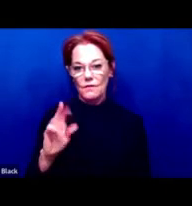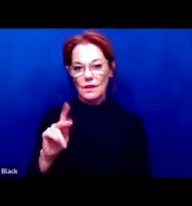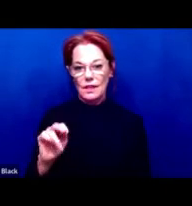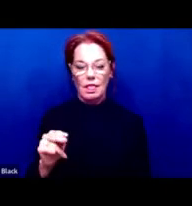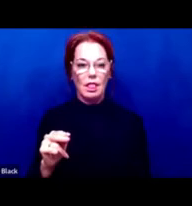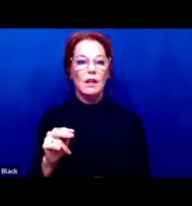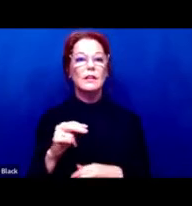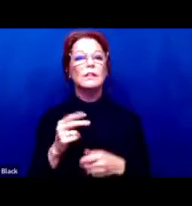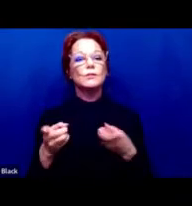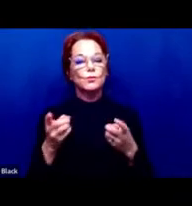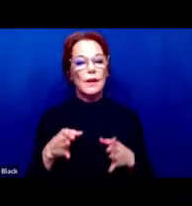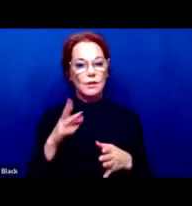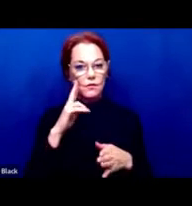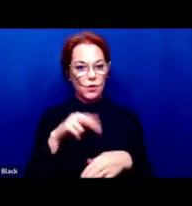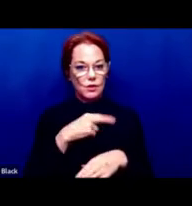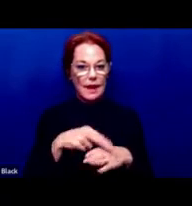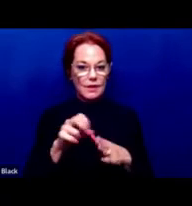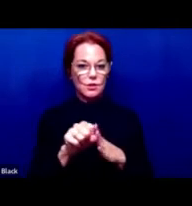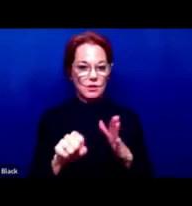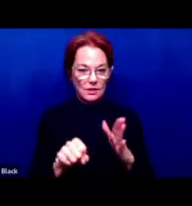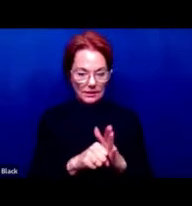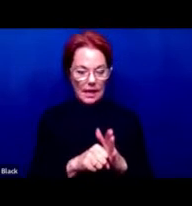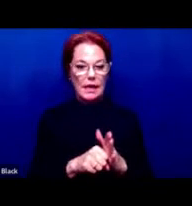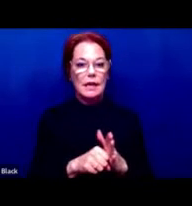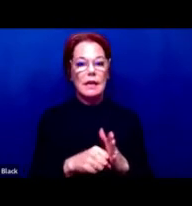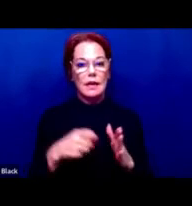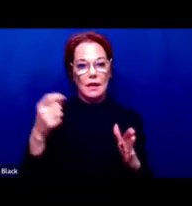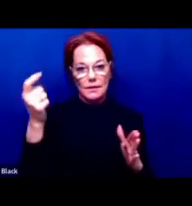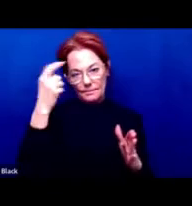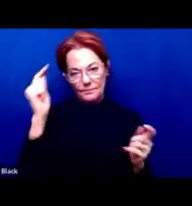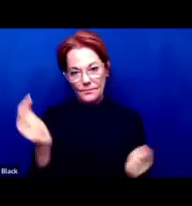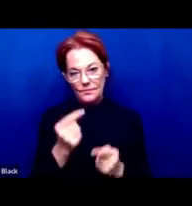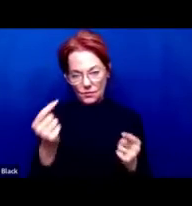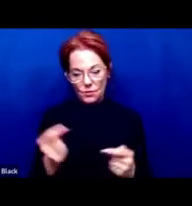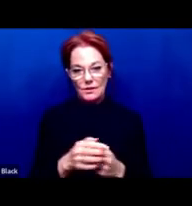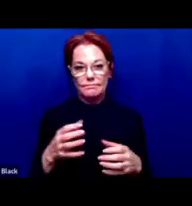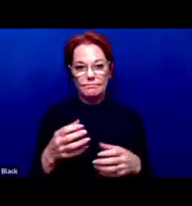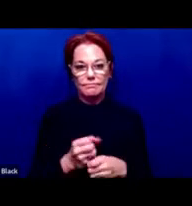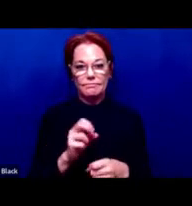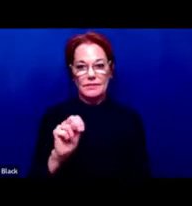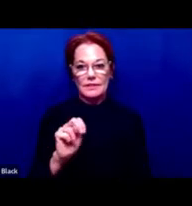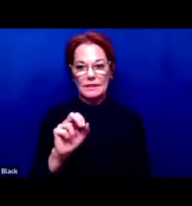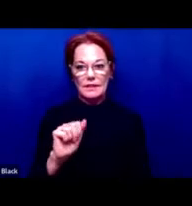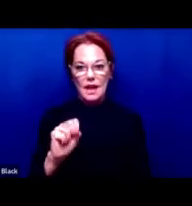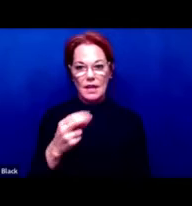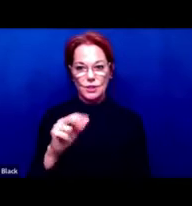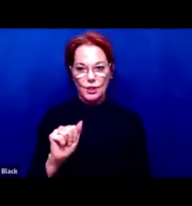Association of State Head Injury Administrators NASHIA. And I'm delighted to round out the day